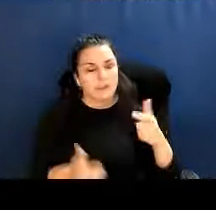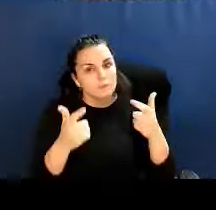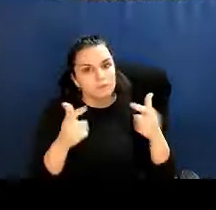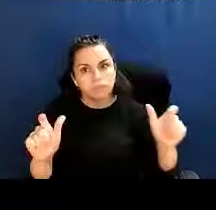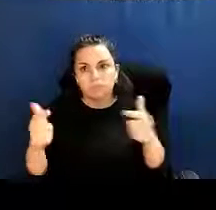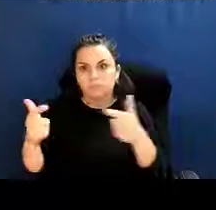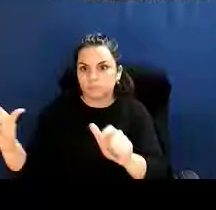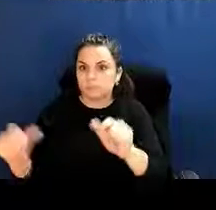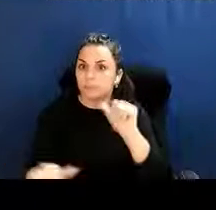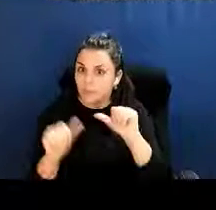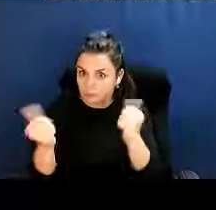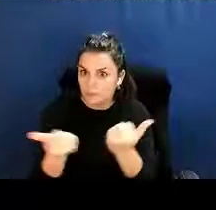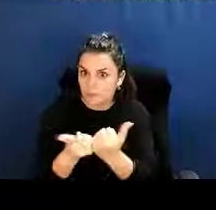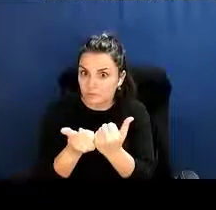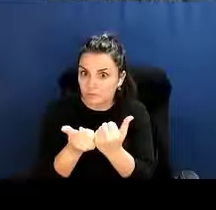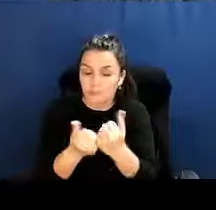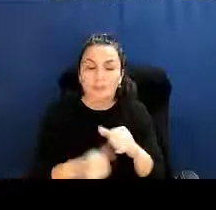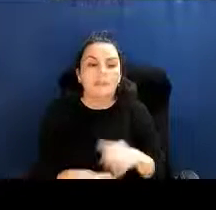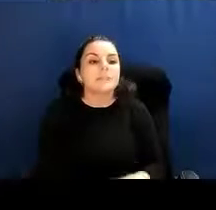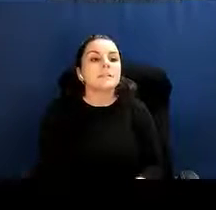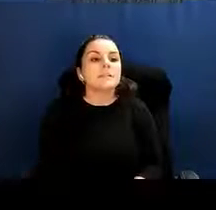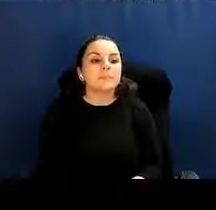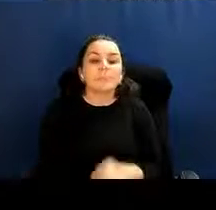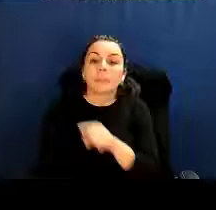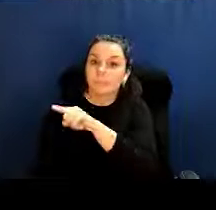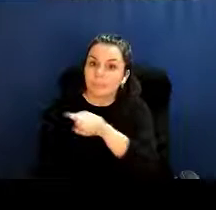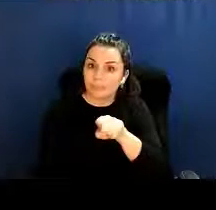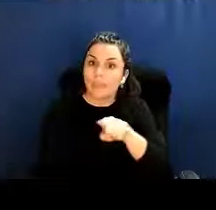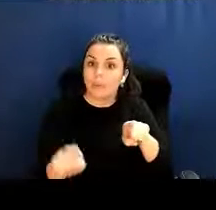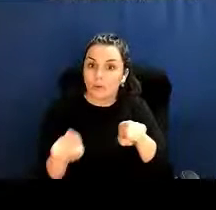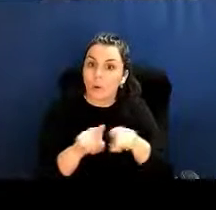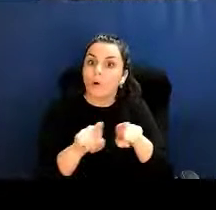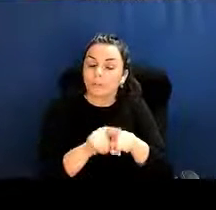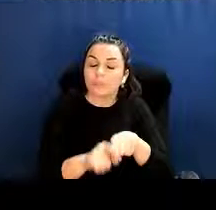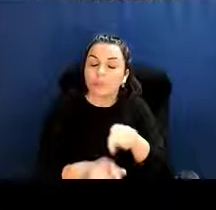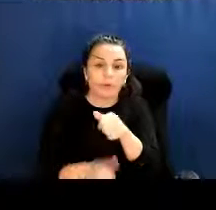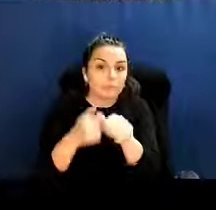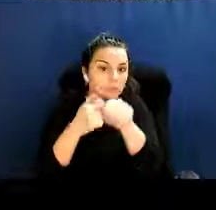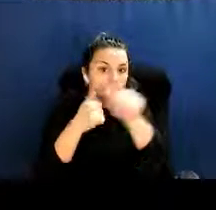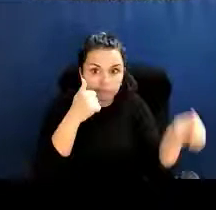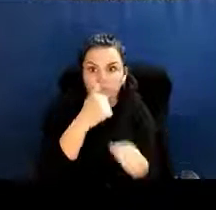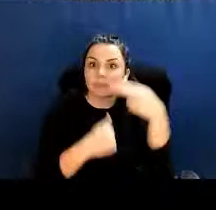each of them are, they also actually come under the Department of Health and Human Services.